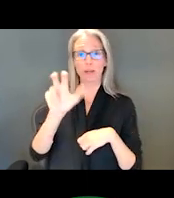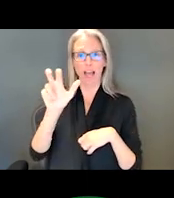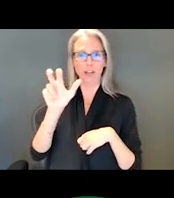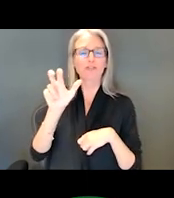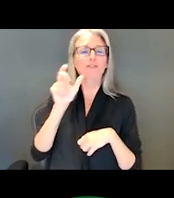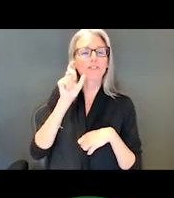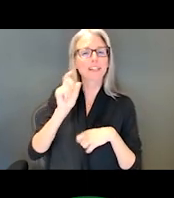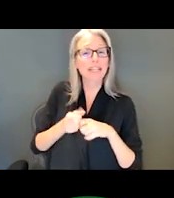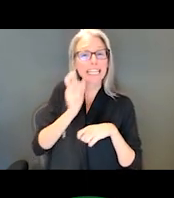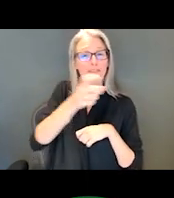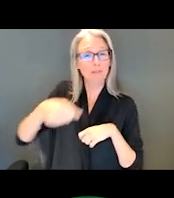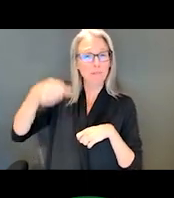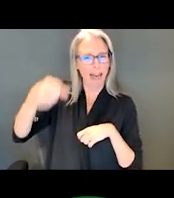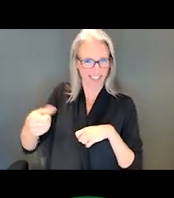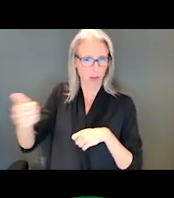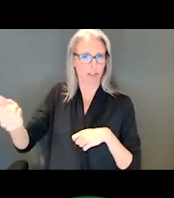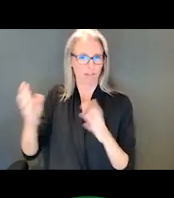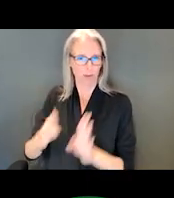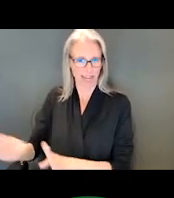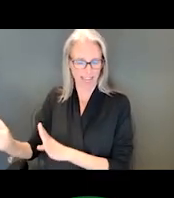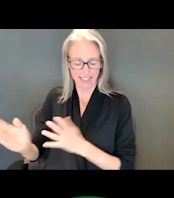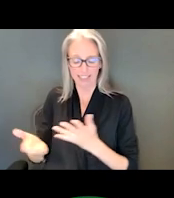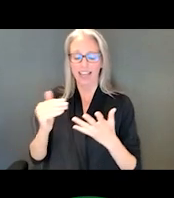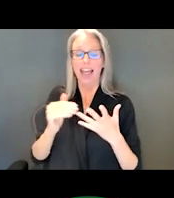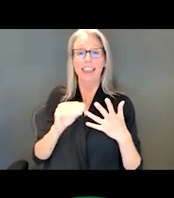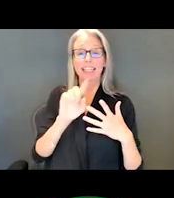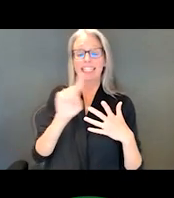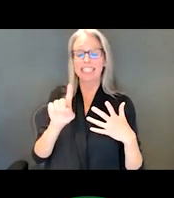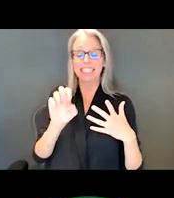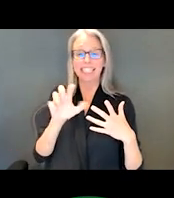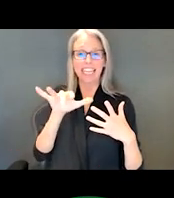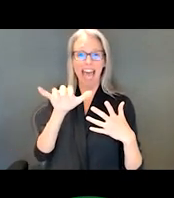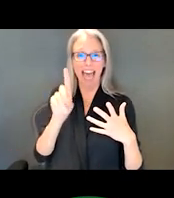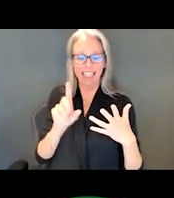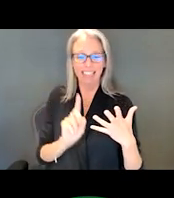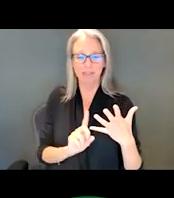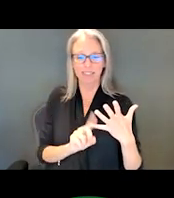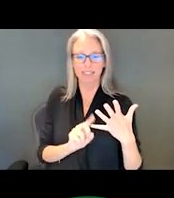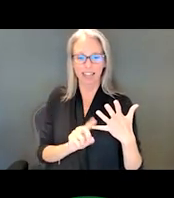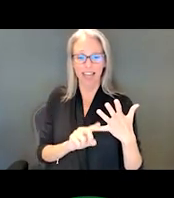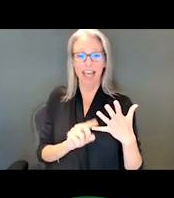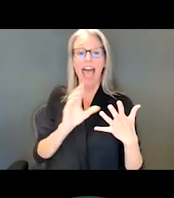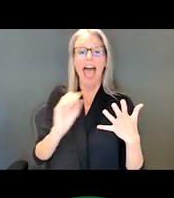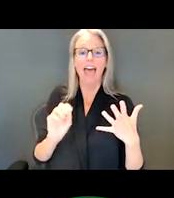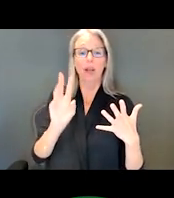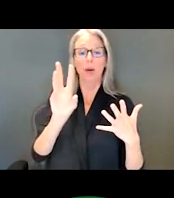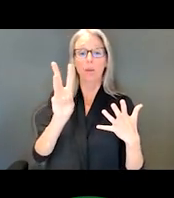people were on the screen at the right time. There was that one hiccup that many of you may have mentioned that was the had experienced